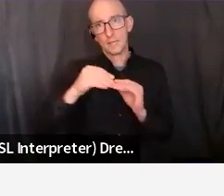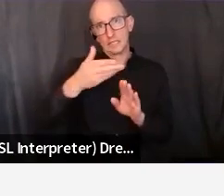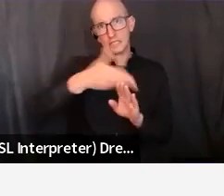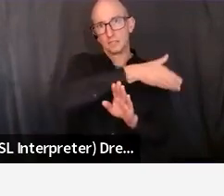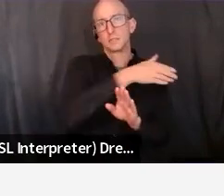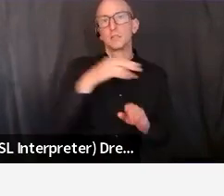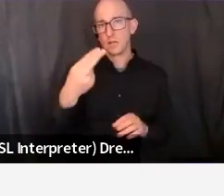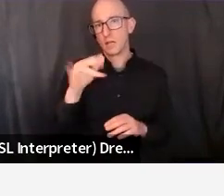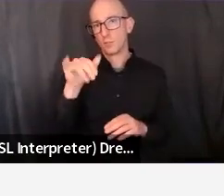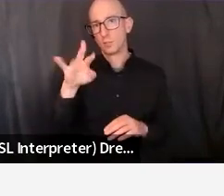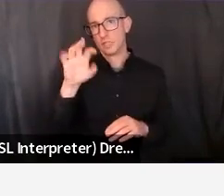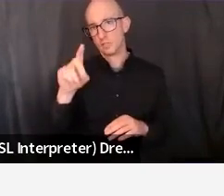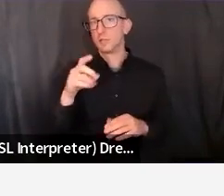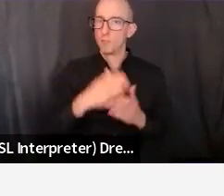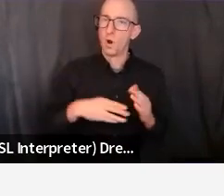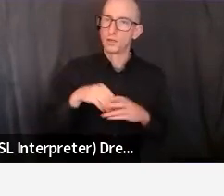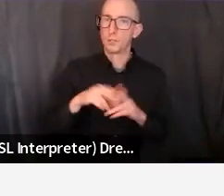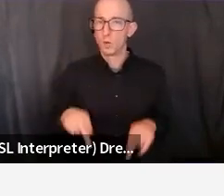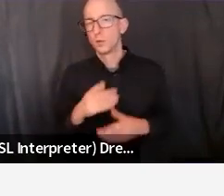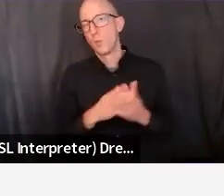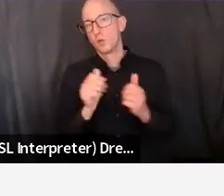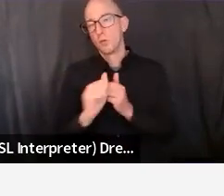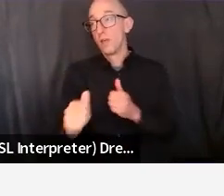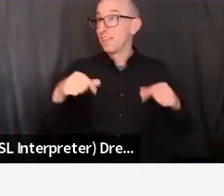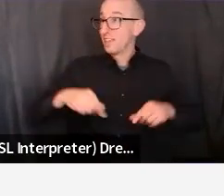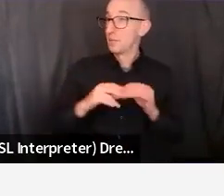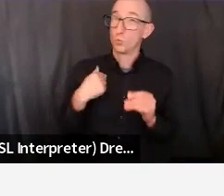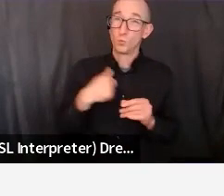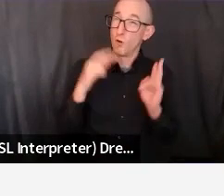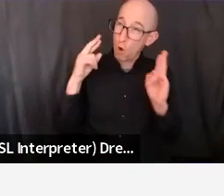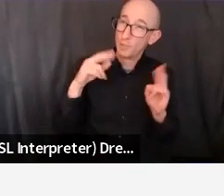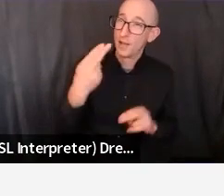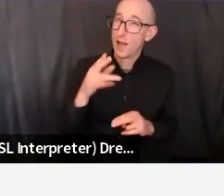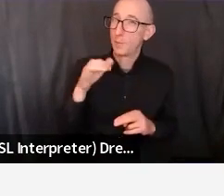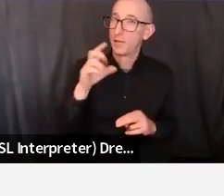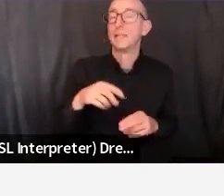funding opportunity with these two subprograms for zero-emission technology deployment and